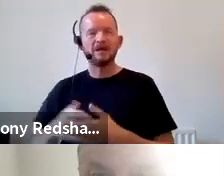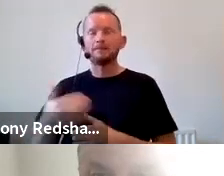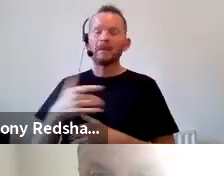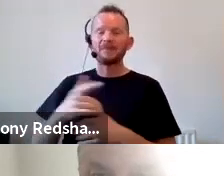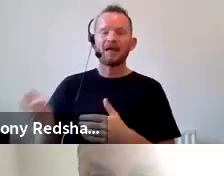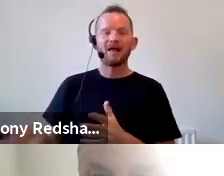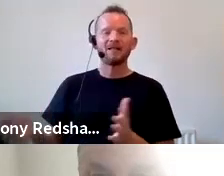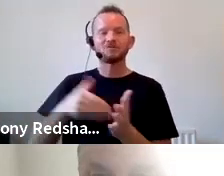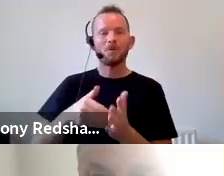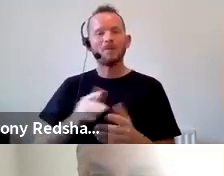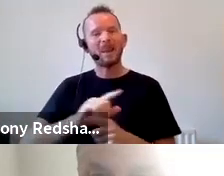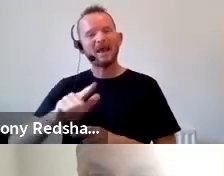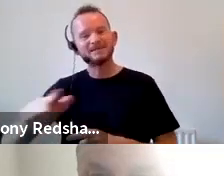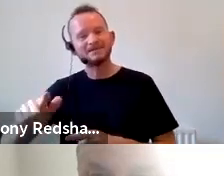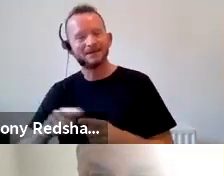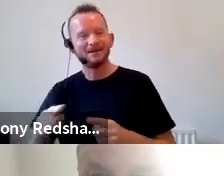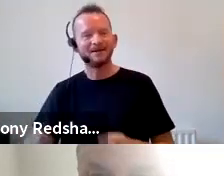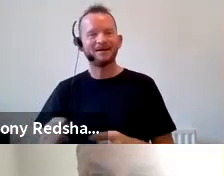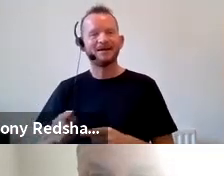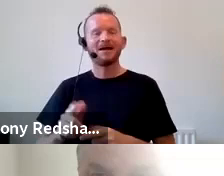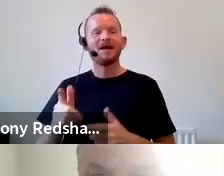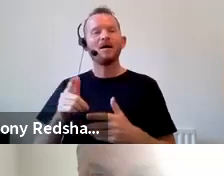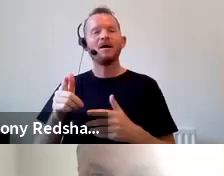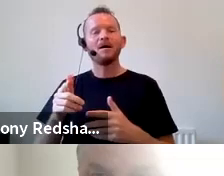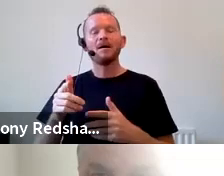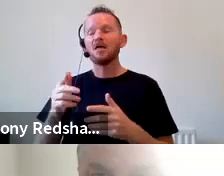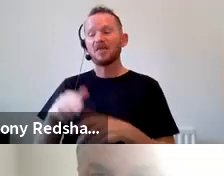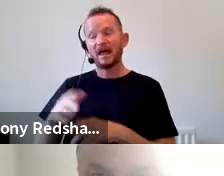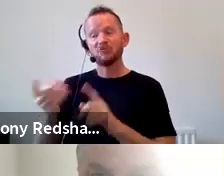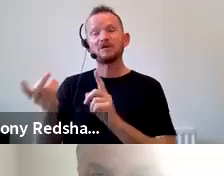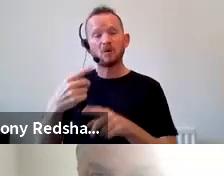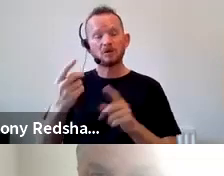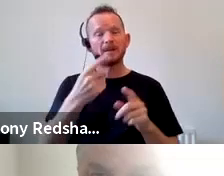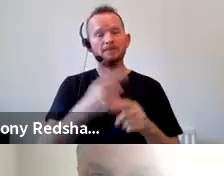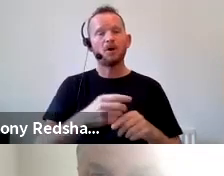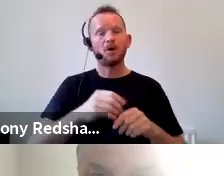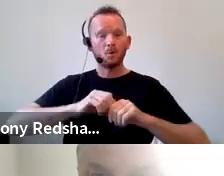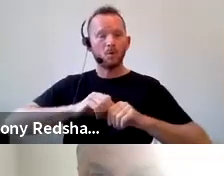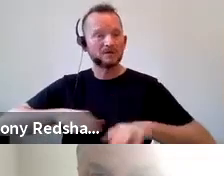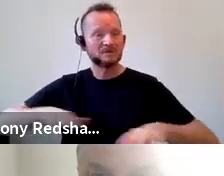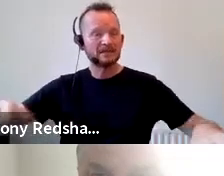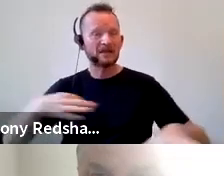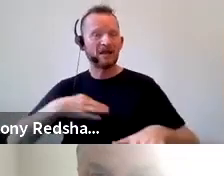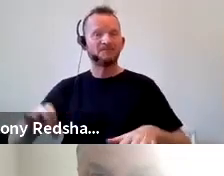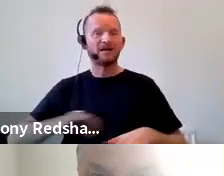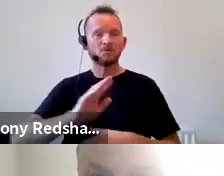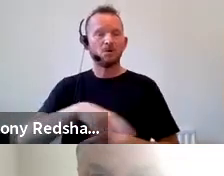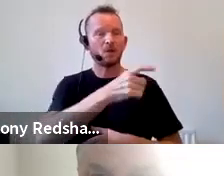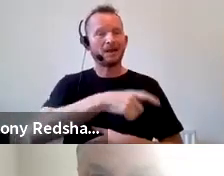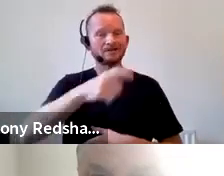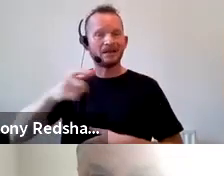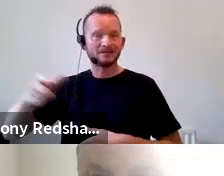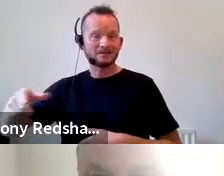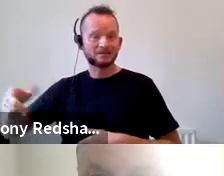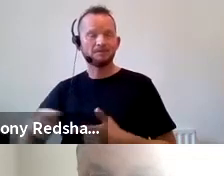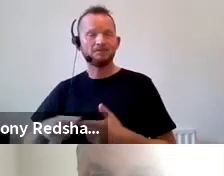Okay, maybe they'll show up later and but they were the ones that responded, but we did send out invites the other candidates.